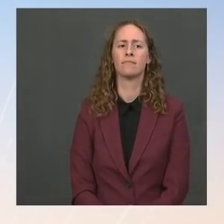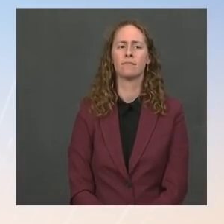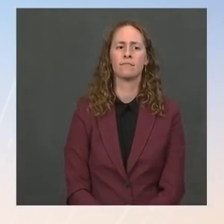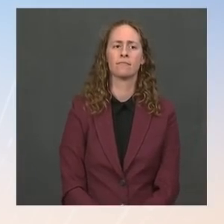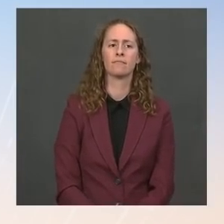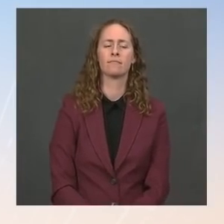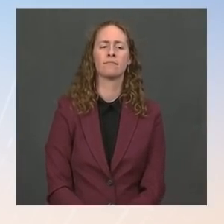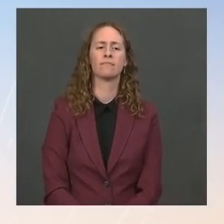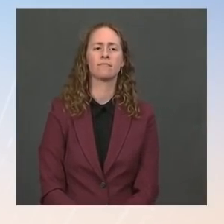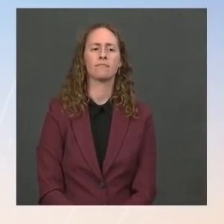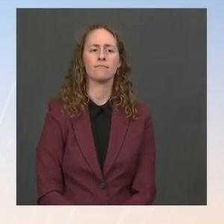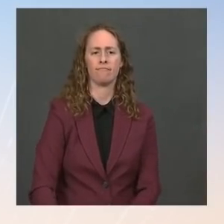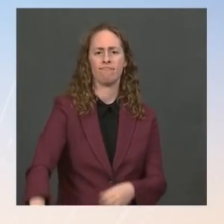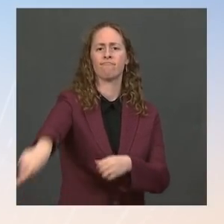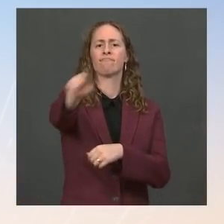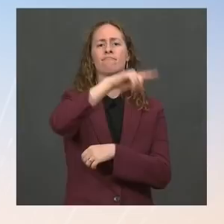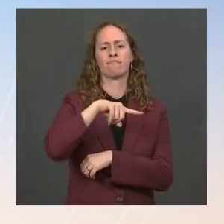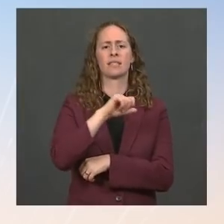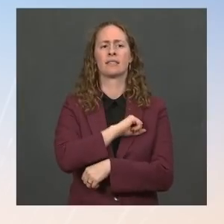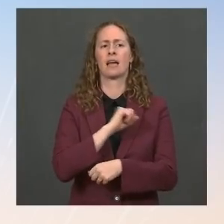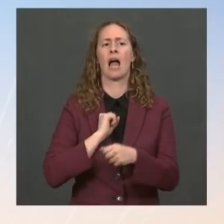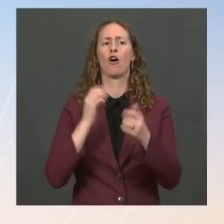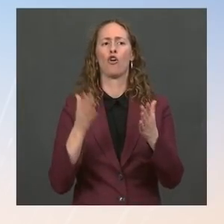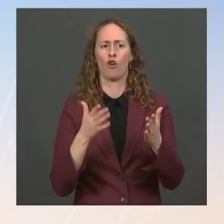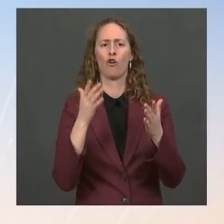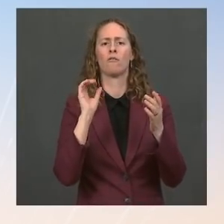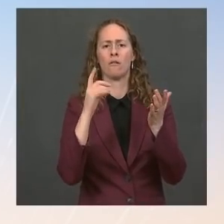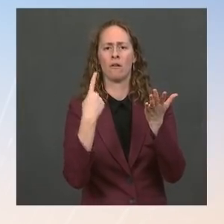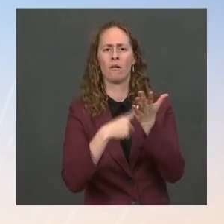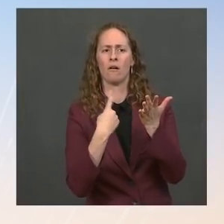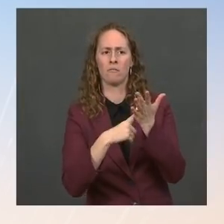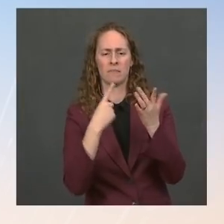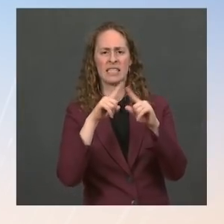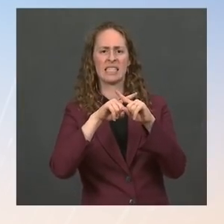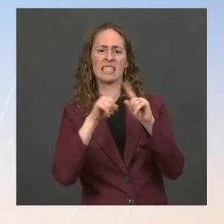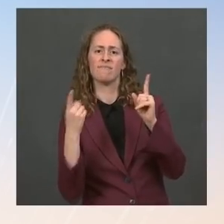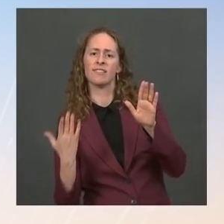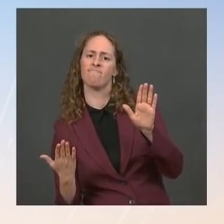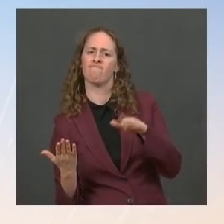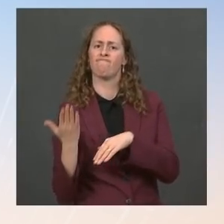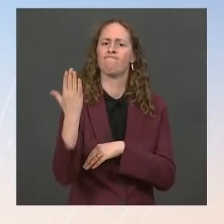of putting forward alternative proposals because of their commitment and our shared commitment,